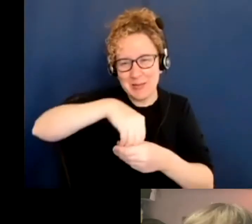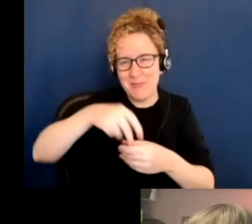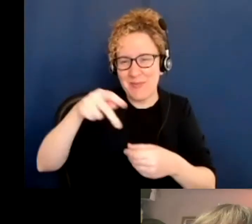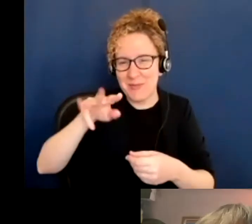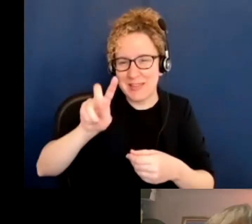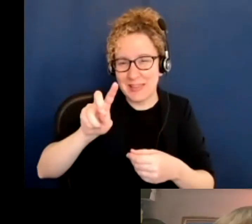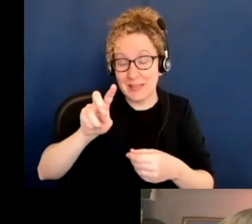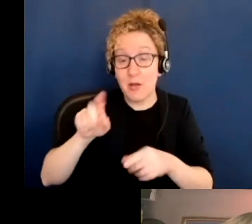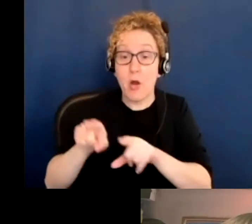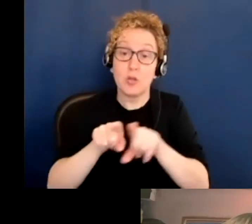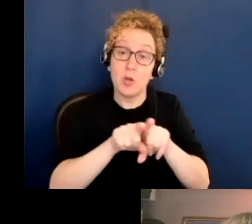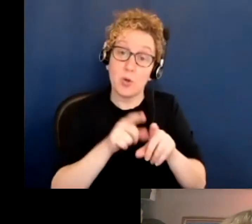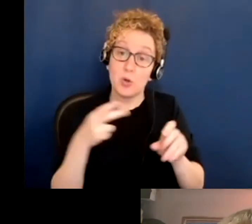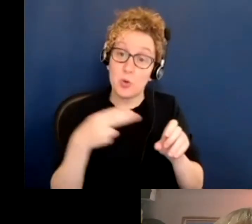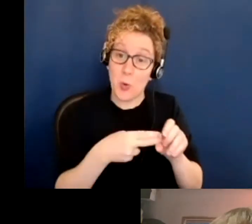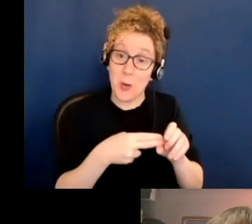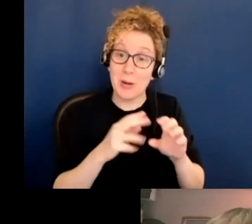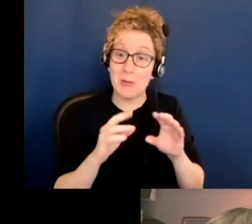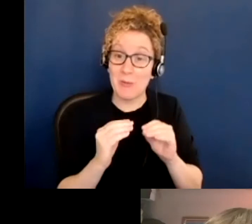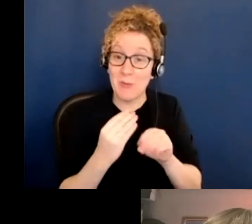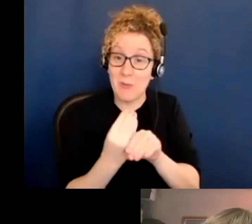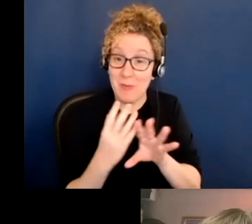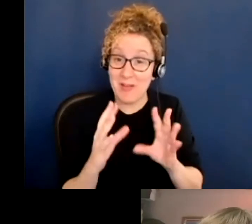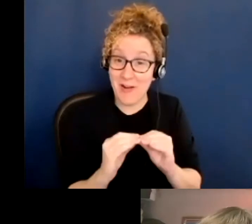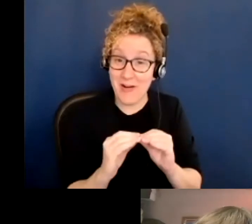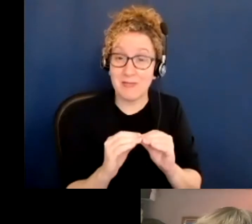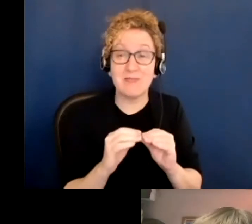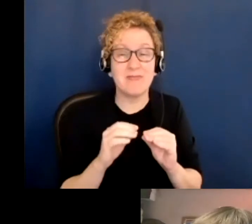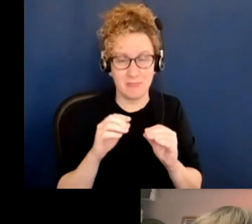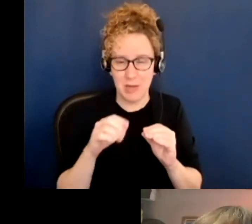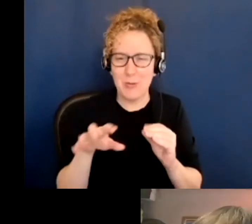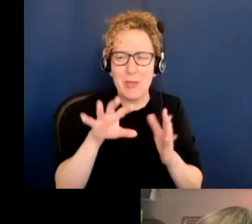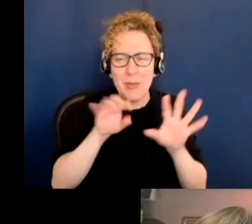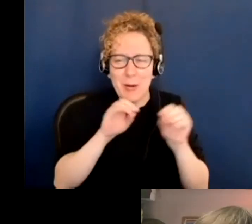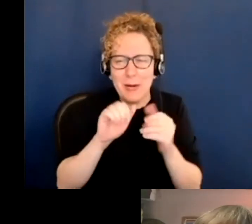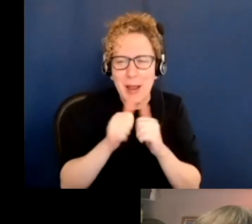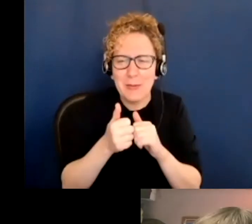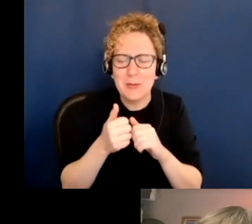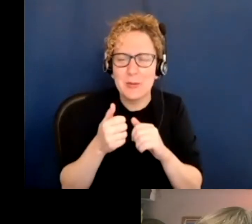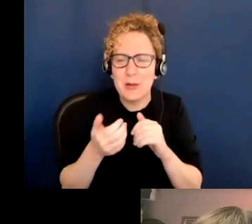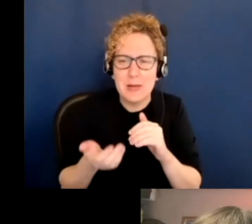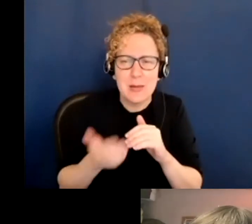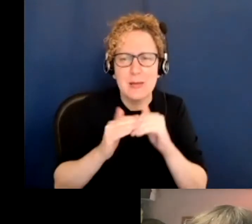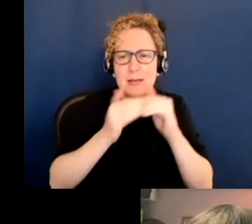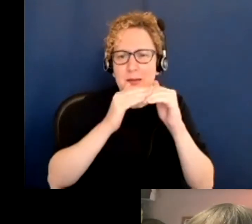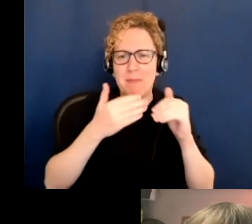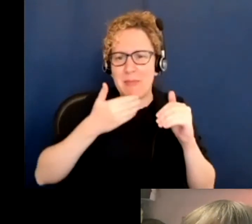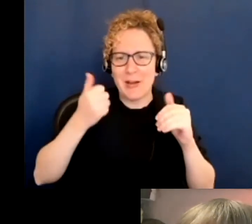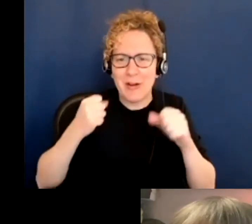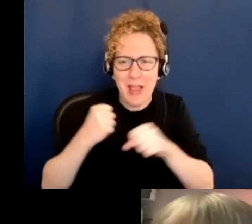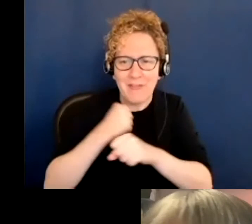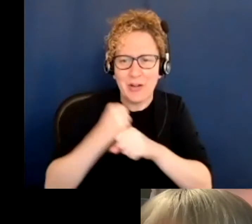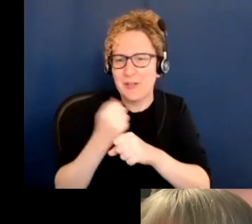the webinar to learn how to exceed their efforts to ensure every exchange program is inclusive